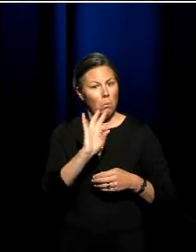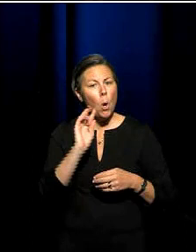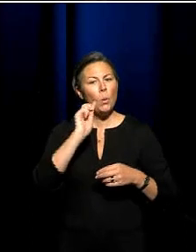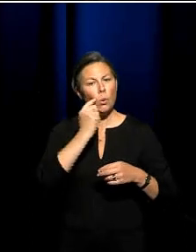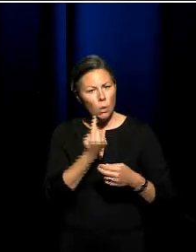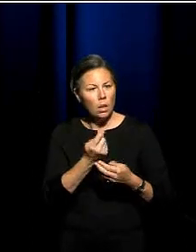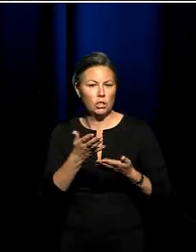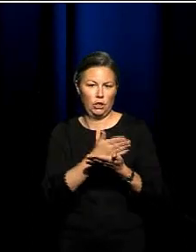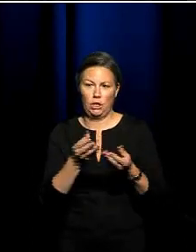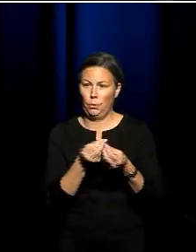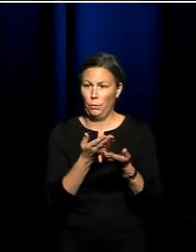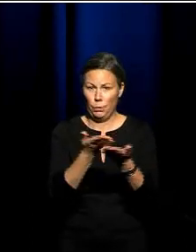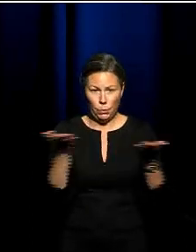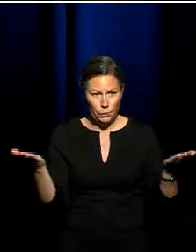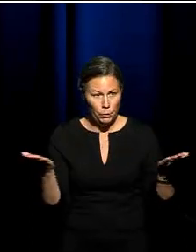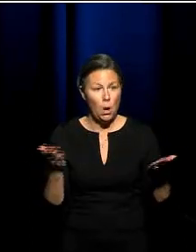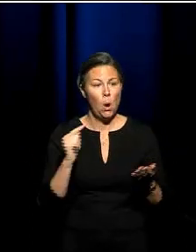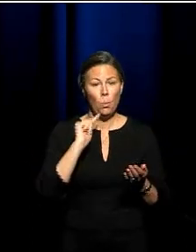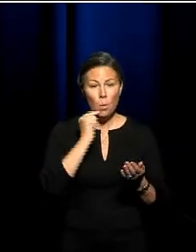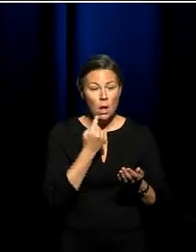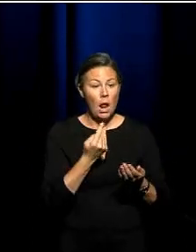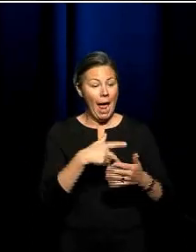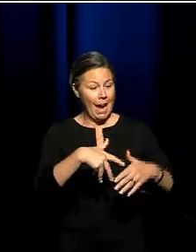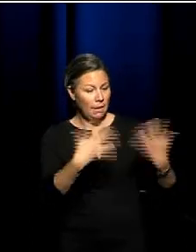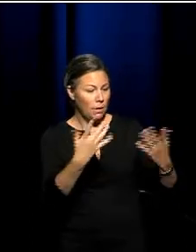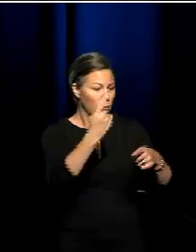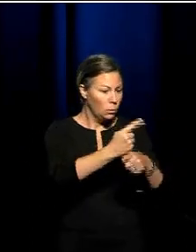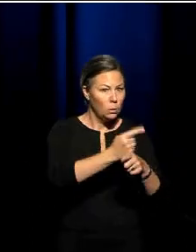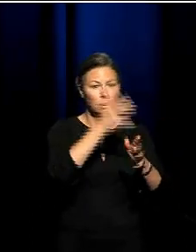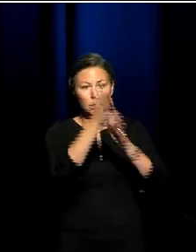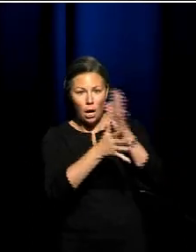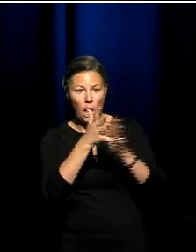commences. Transcripts of the public hearings including today's ceremonial